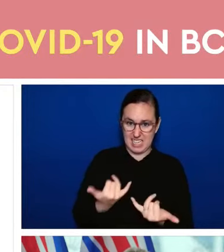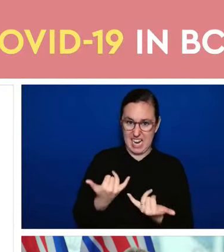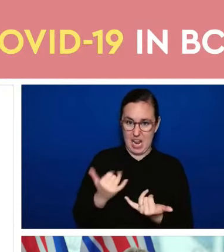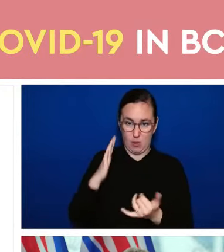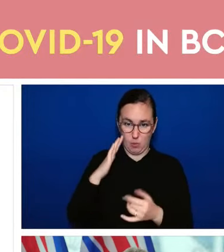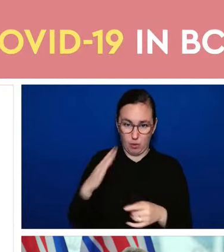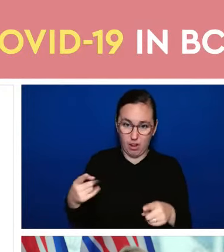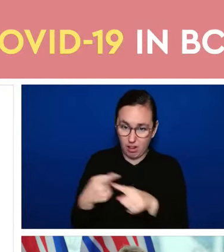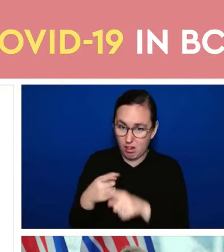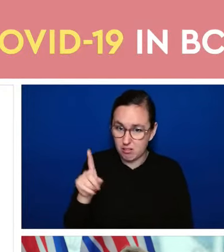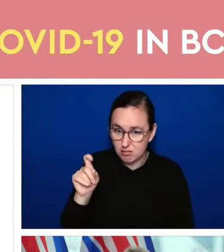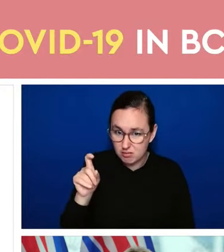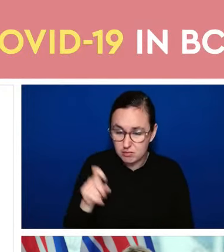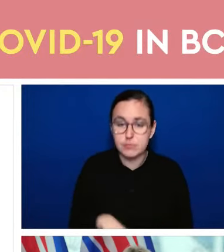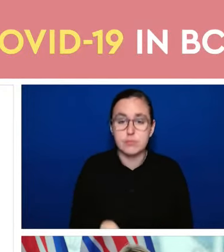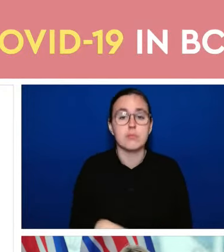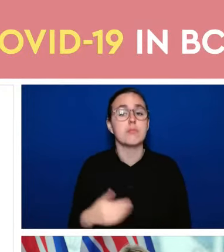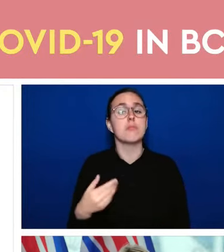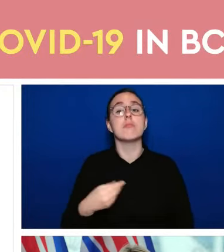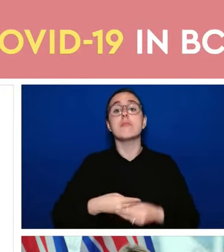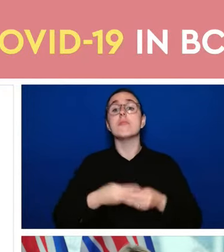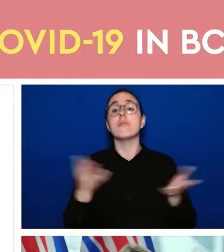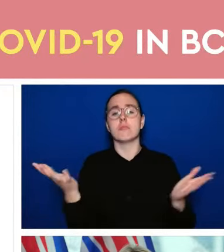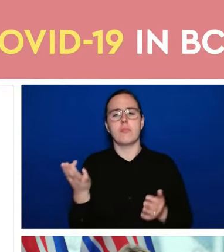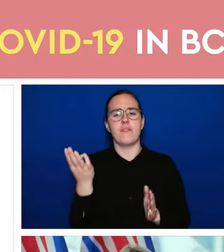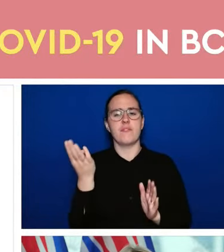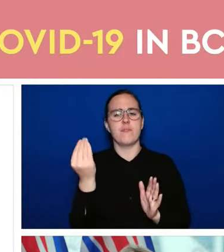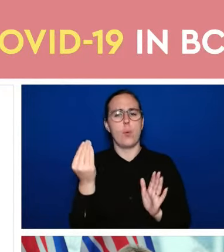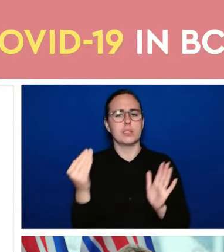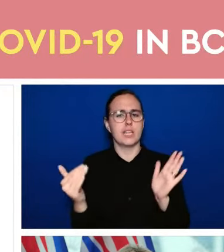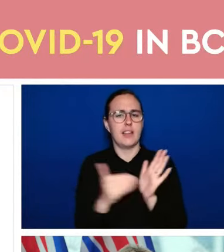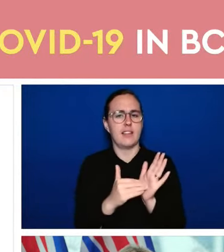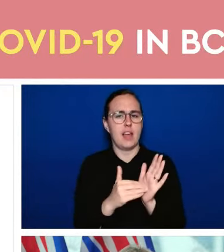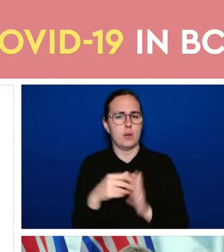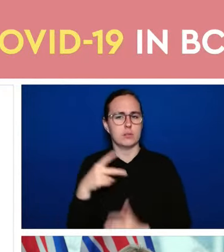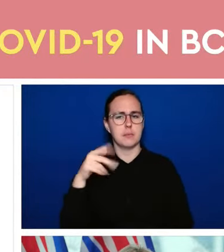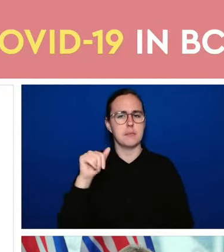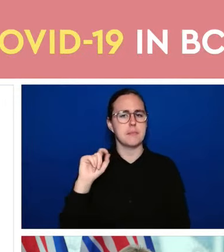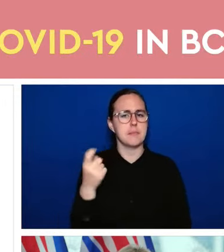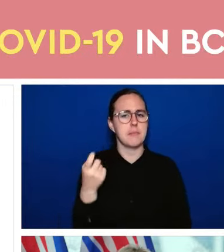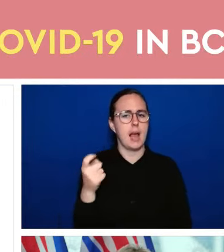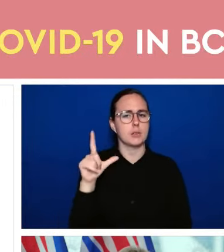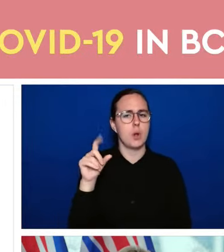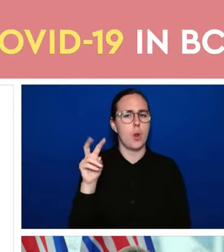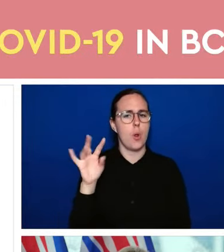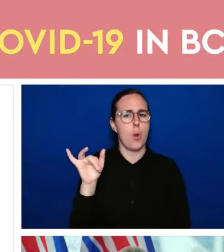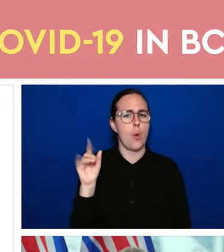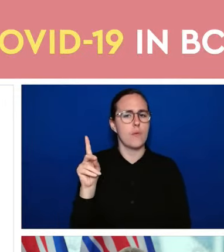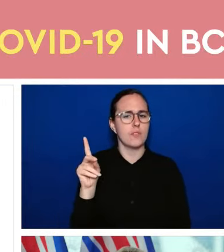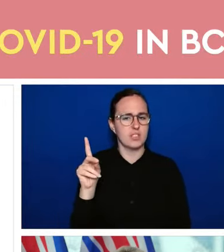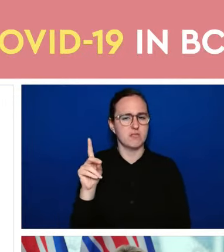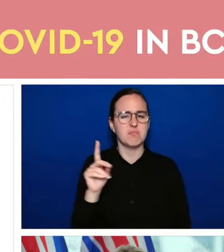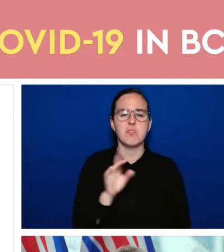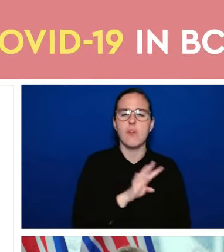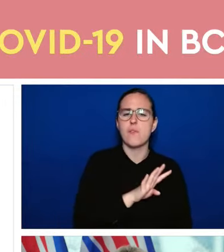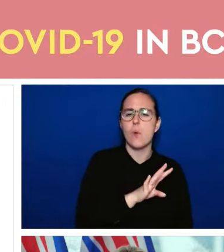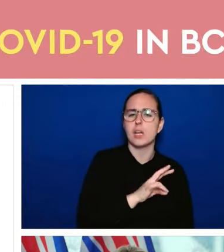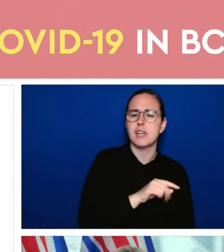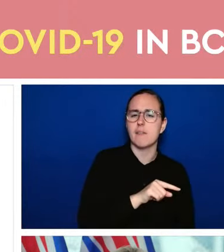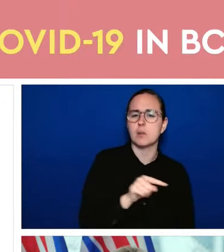forces of packs of it already about 4250% 47250% of people